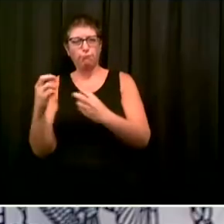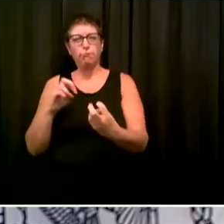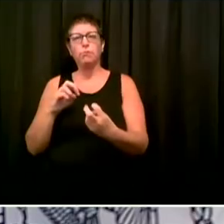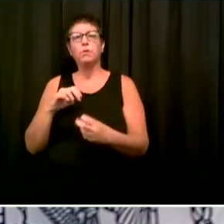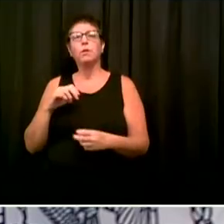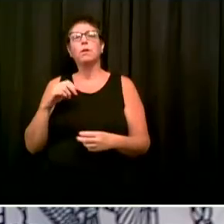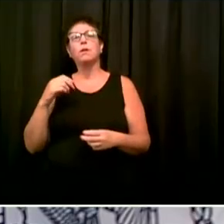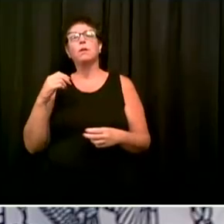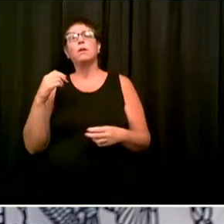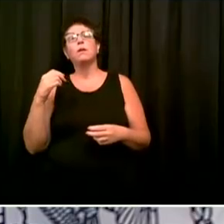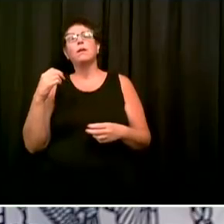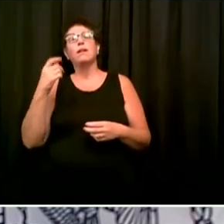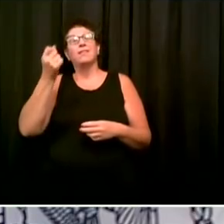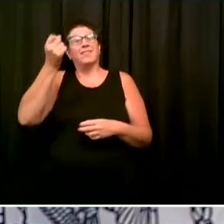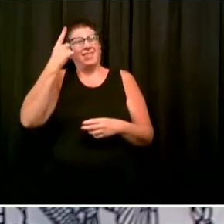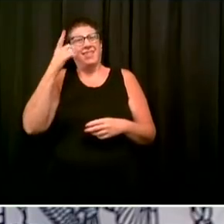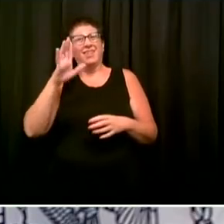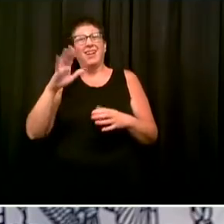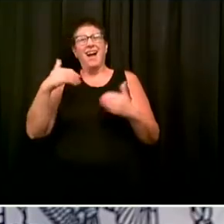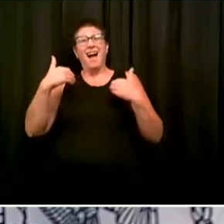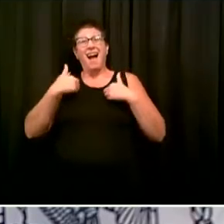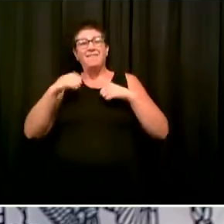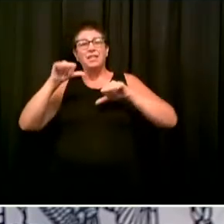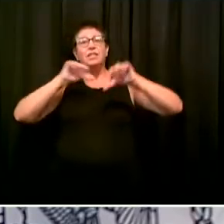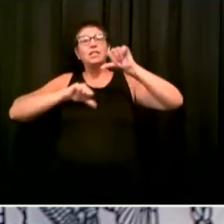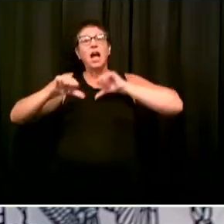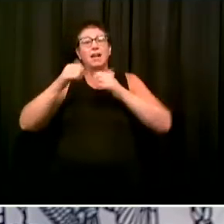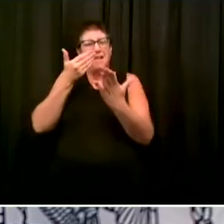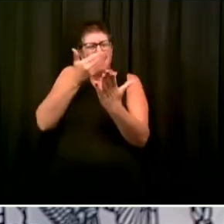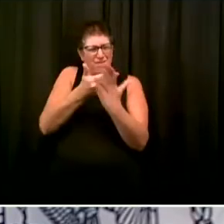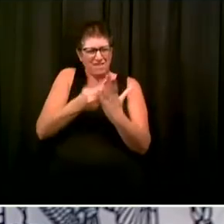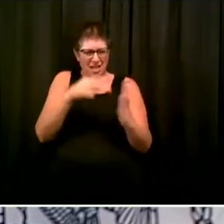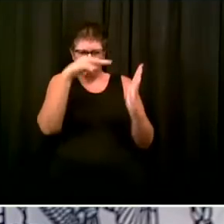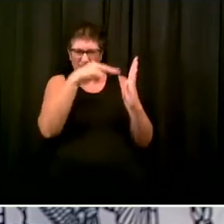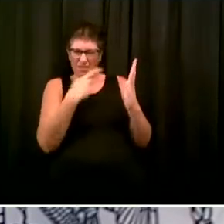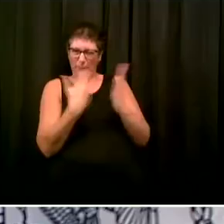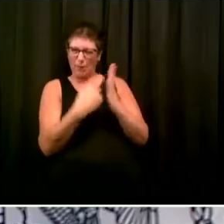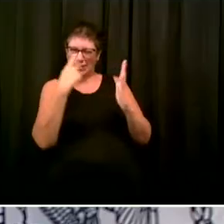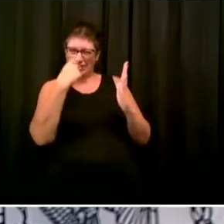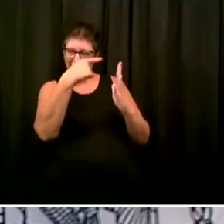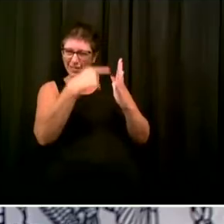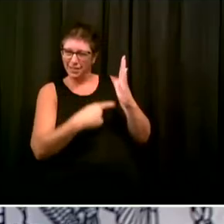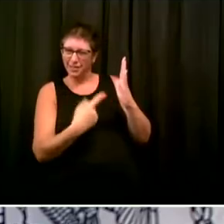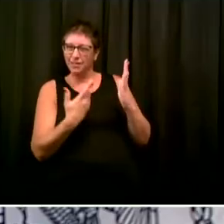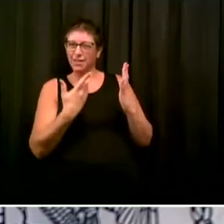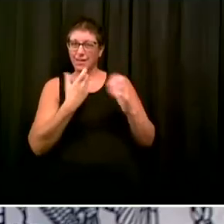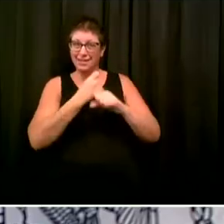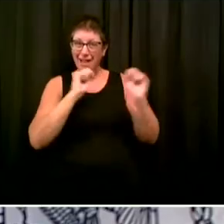HAVE TALKED ABOUT IT A LOT, THE